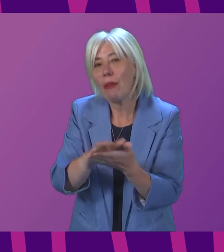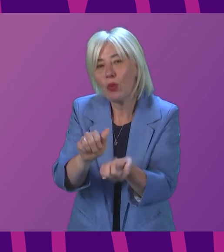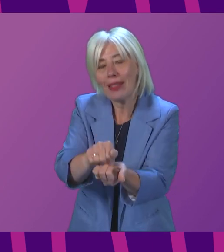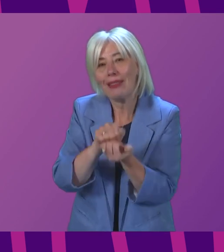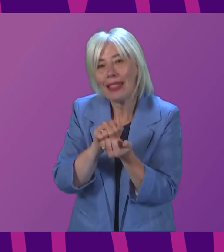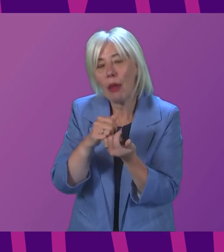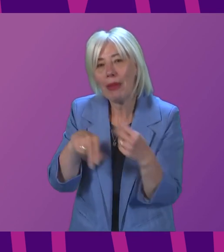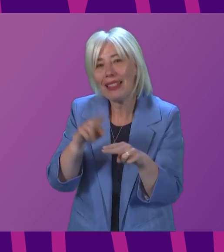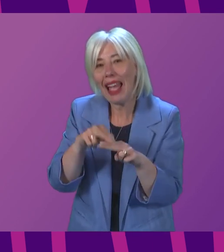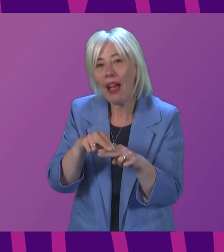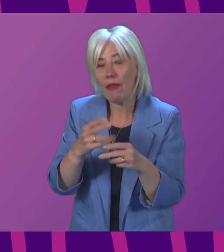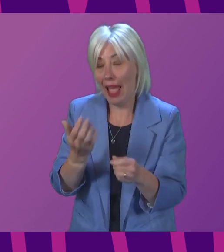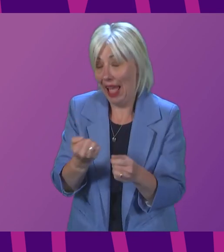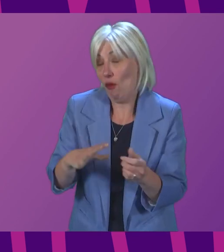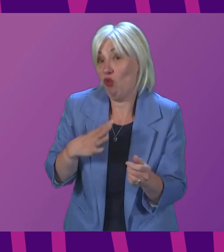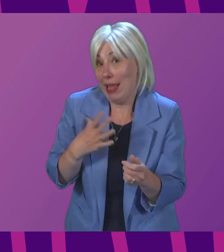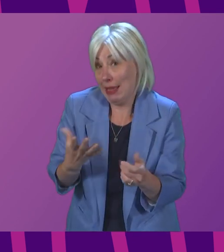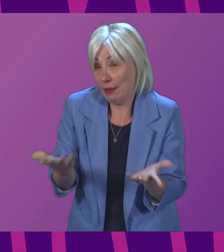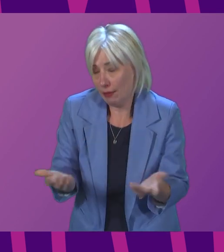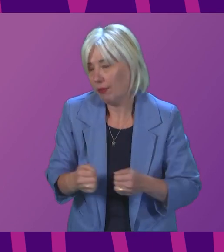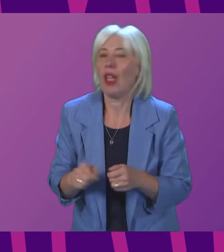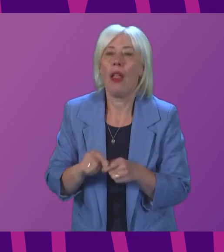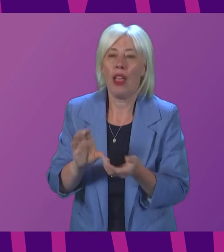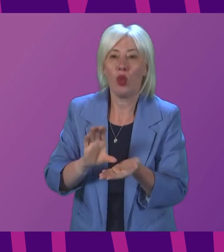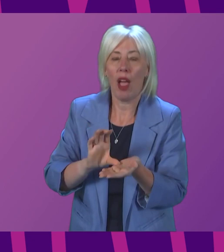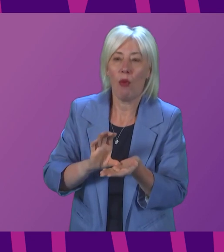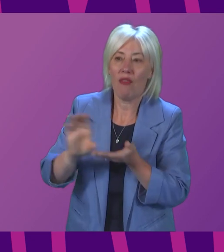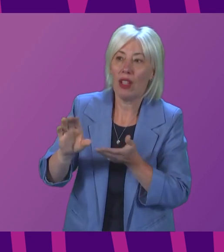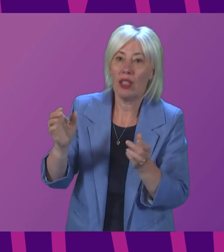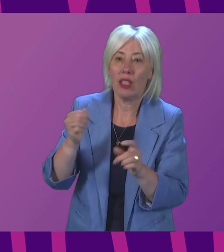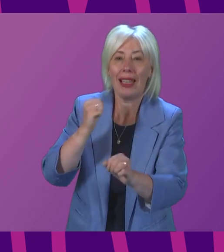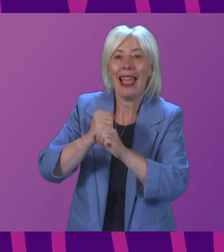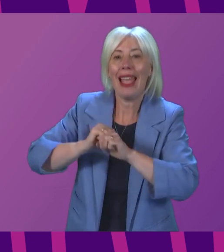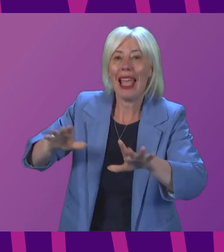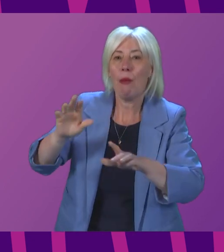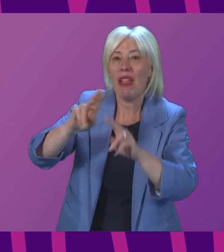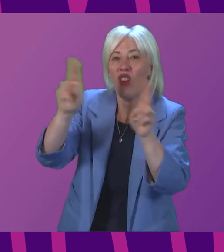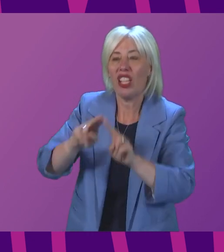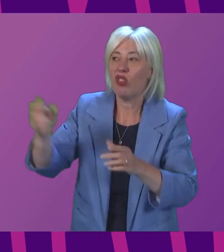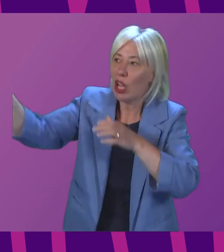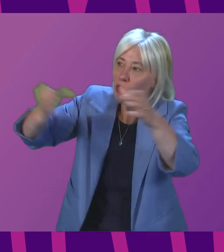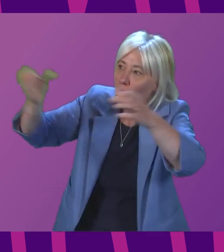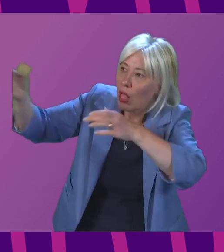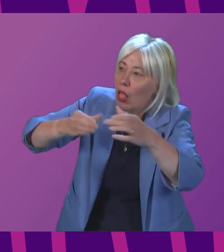who are already in our NHS and why we are funding international and domestic recruitment campaigns.